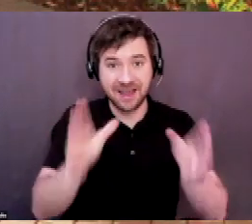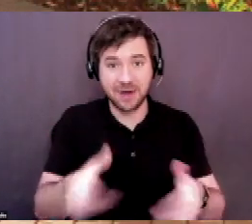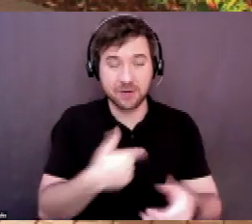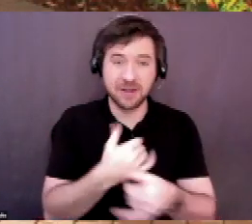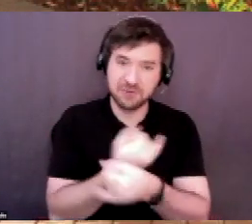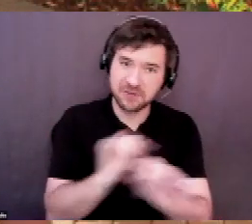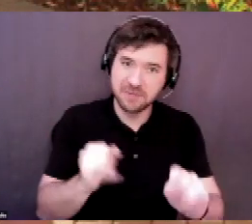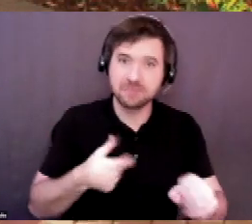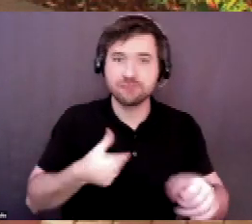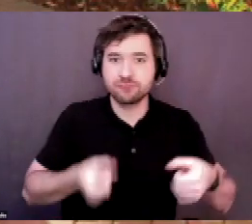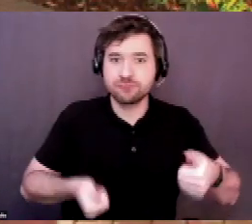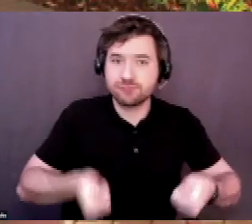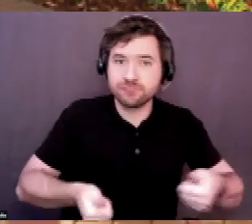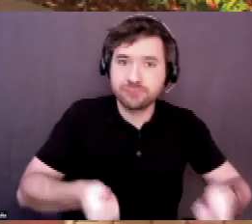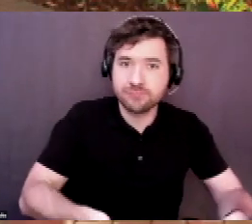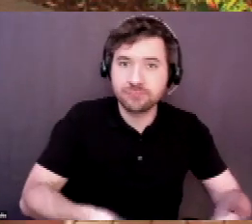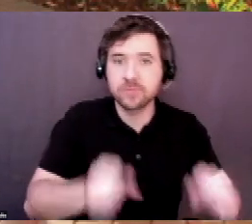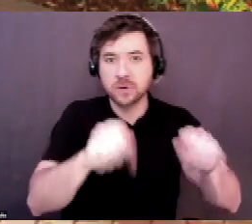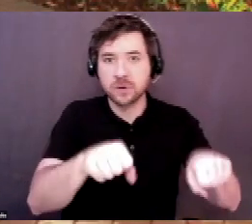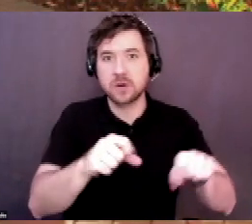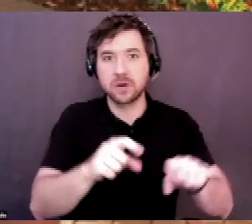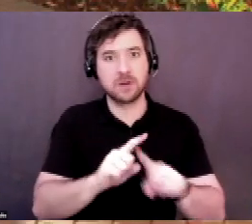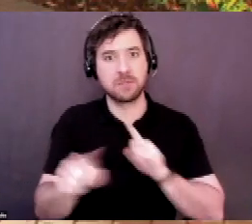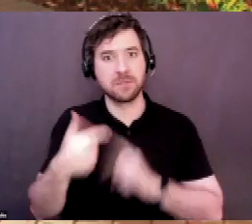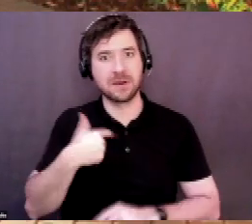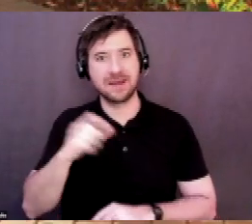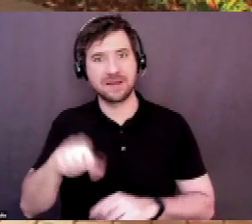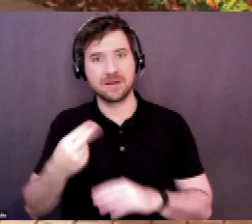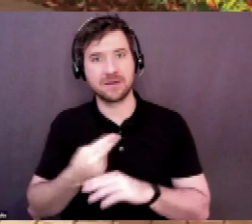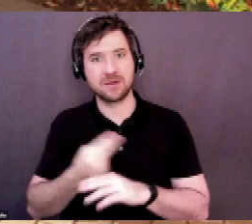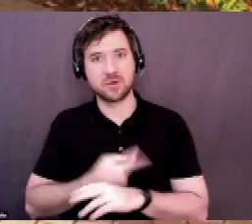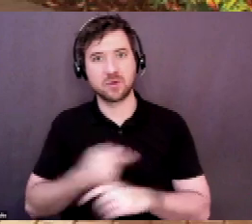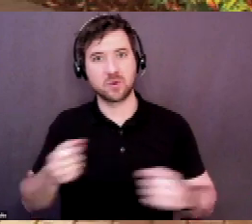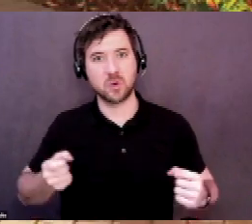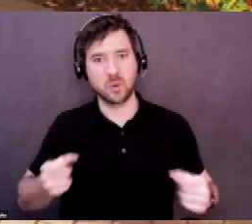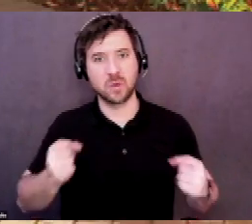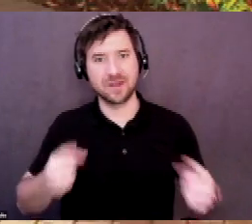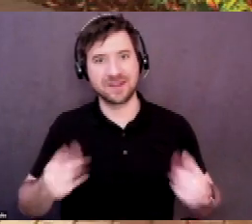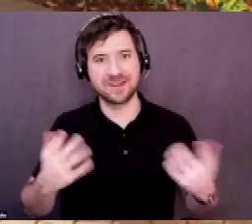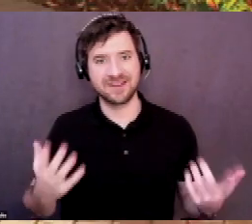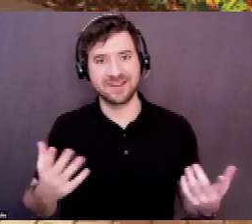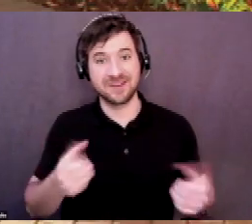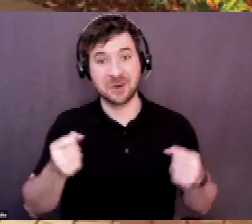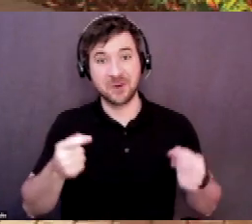Except my wheelchair didn't always fit and that became a real barrier.